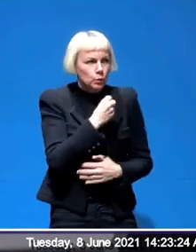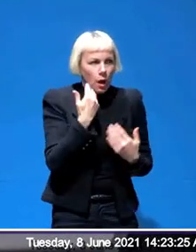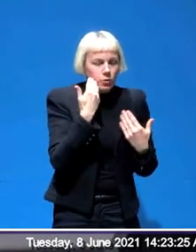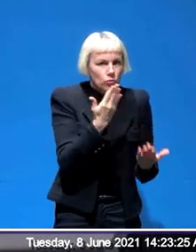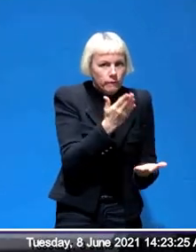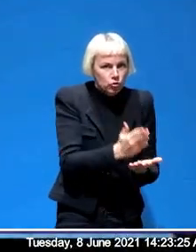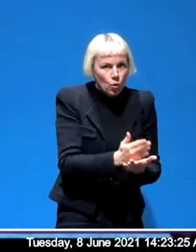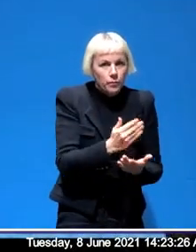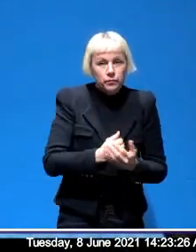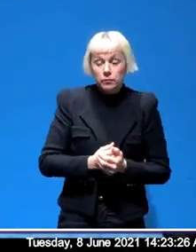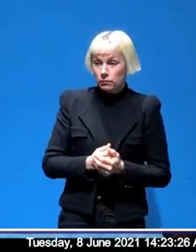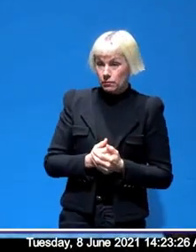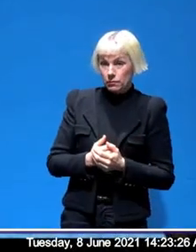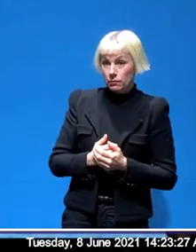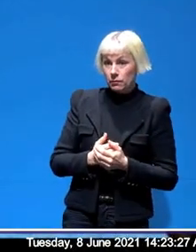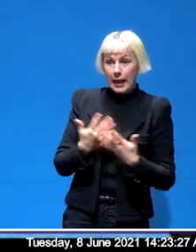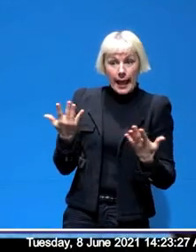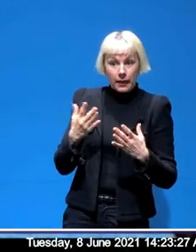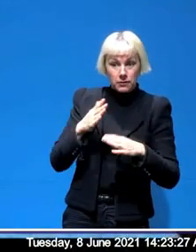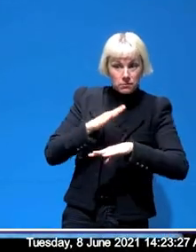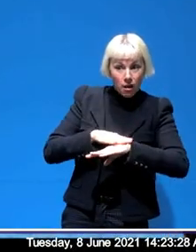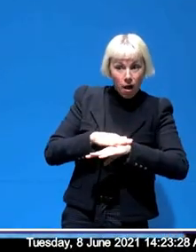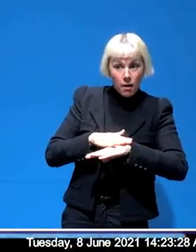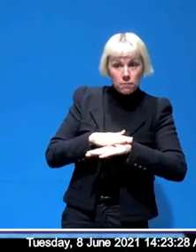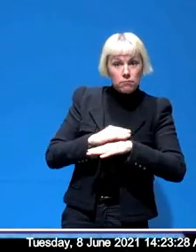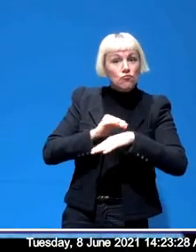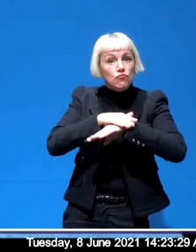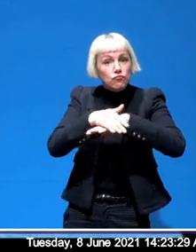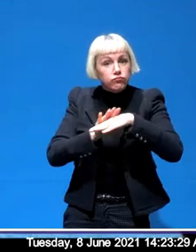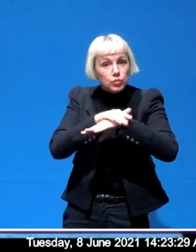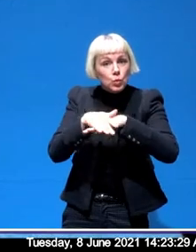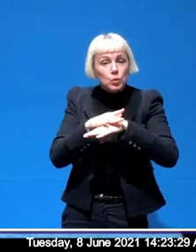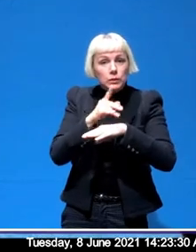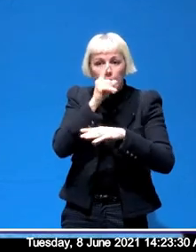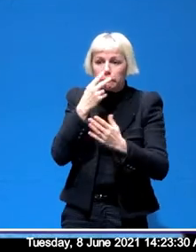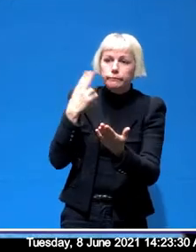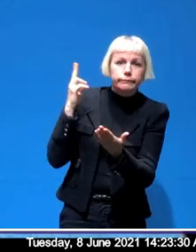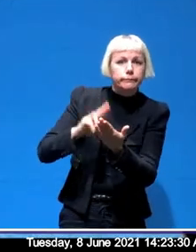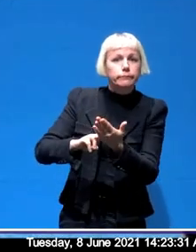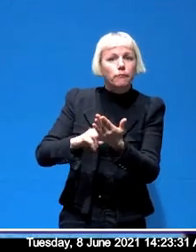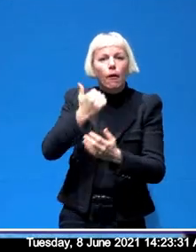Would a bruise ever be properly categorised as insignificant on this table? No, it should be a minor, a minor.